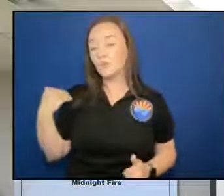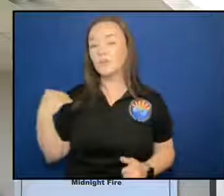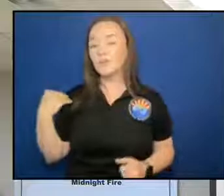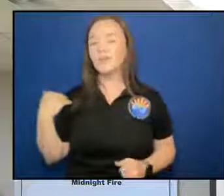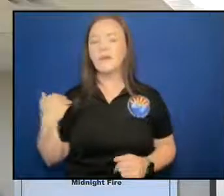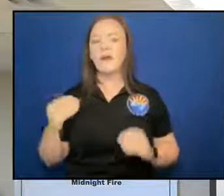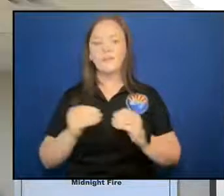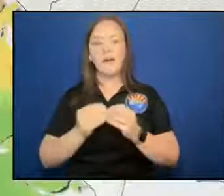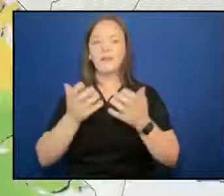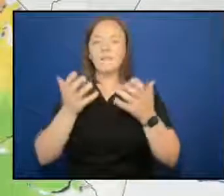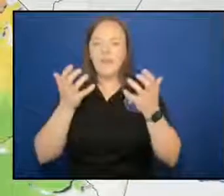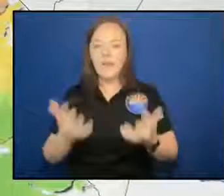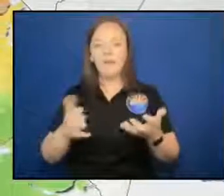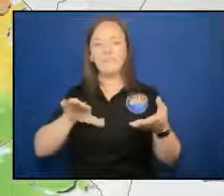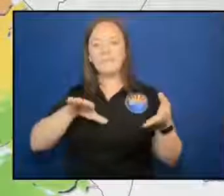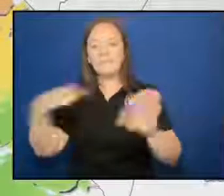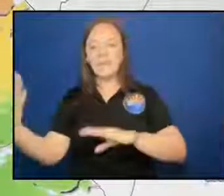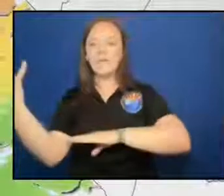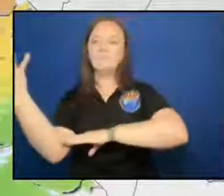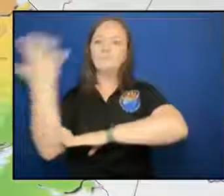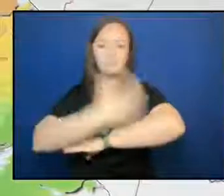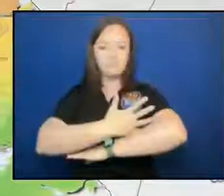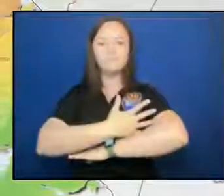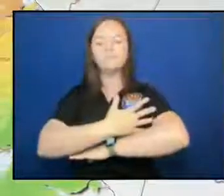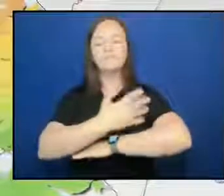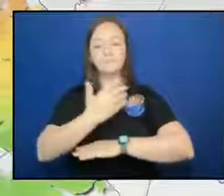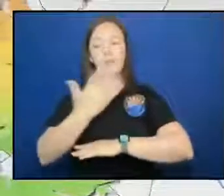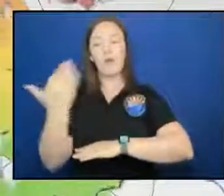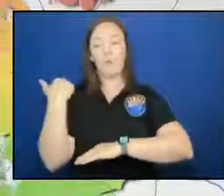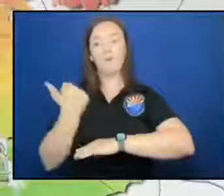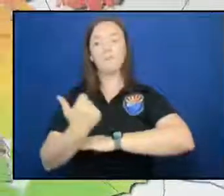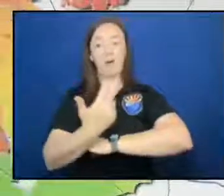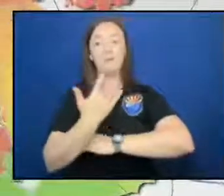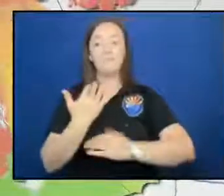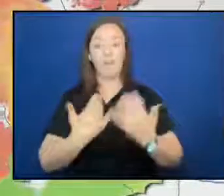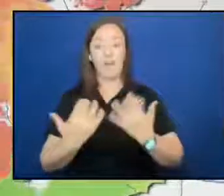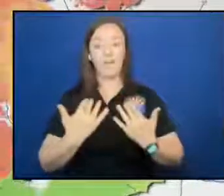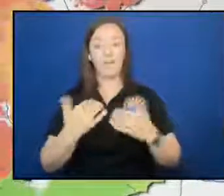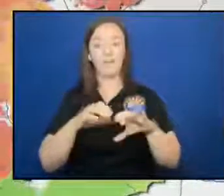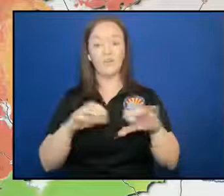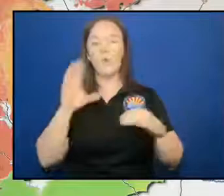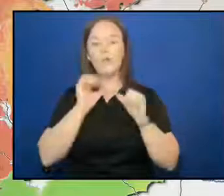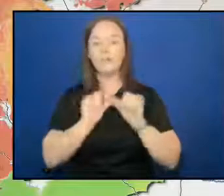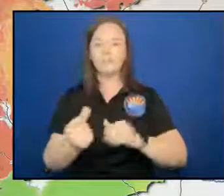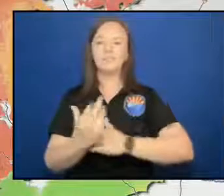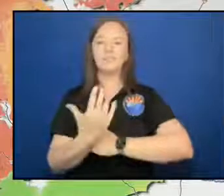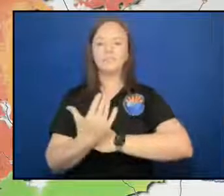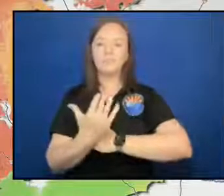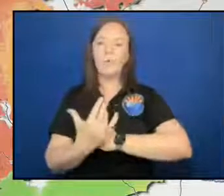WATCH FOR THESE COUNTIES HERE AND PRETTY OF FOR ALL